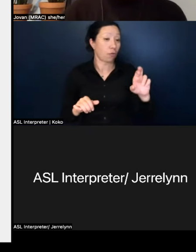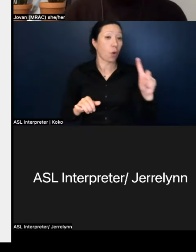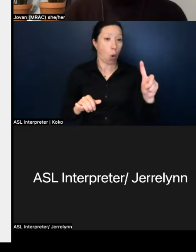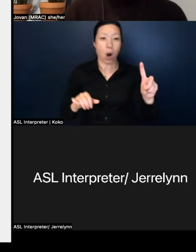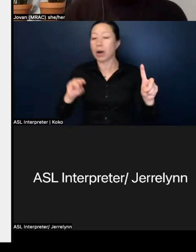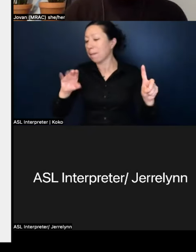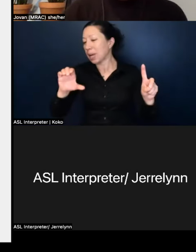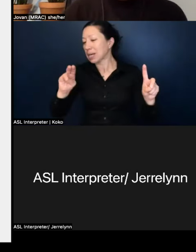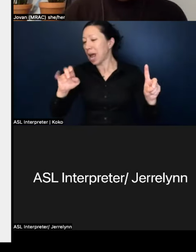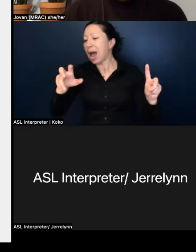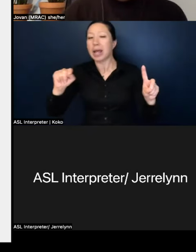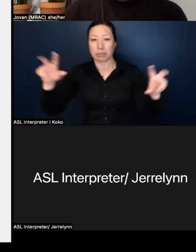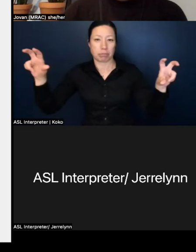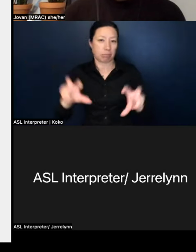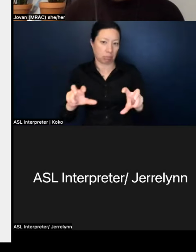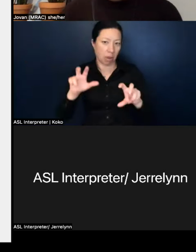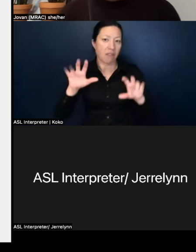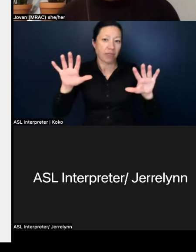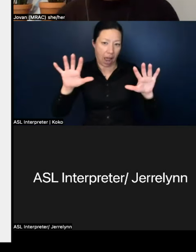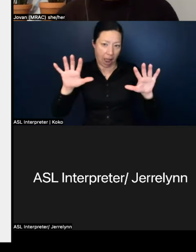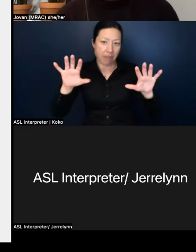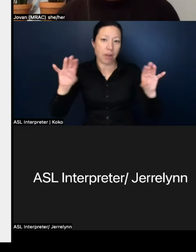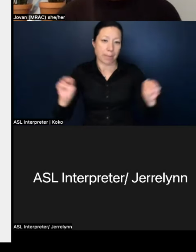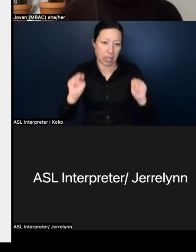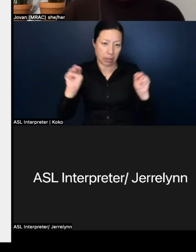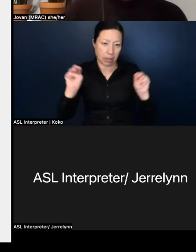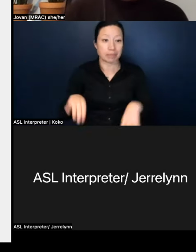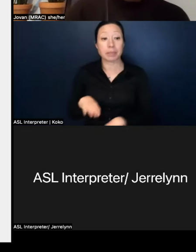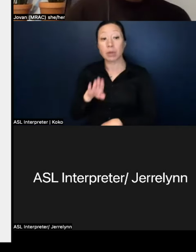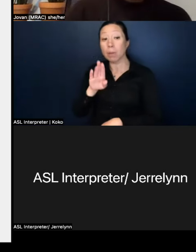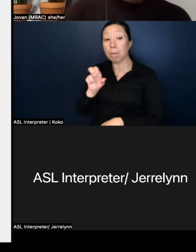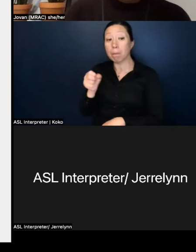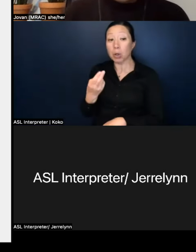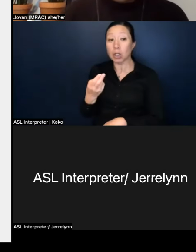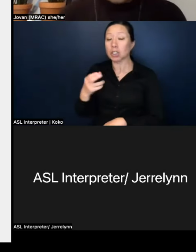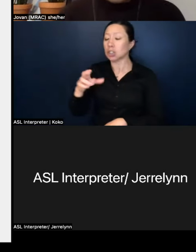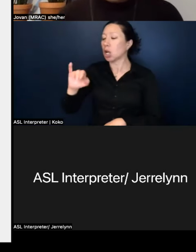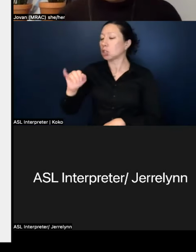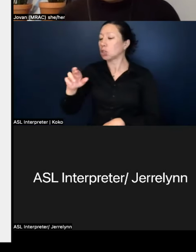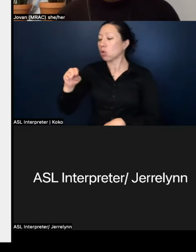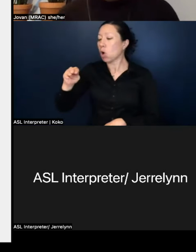The Bush and Jerome Foundation's contributed an additional $2.6 million,